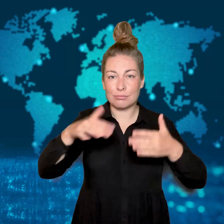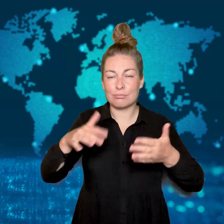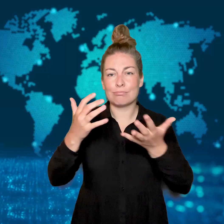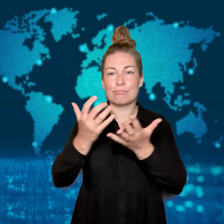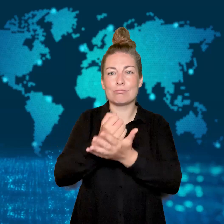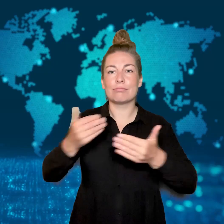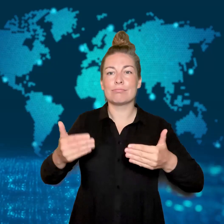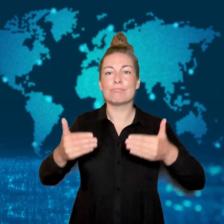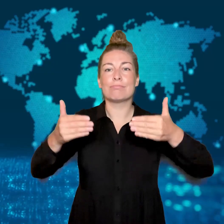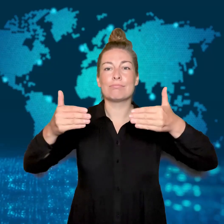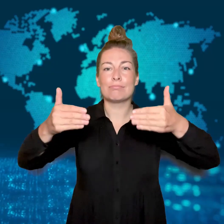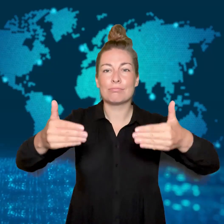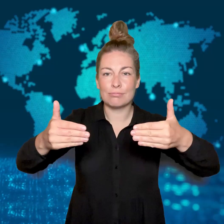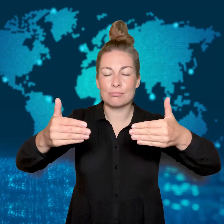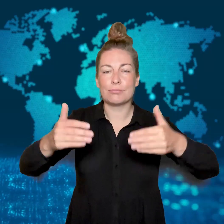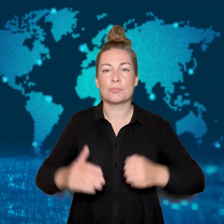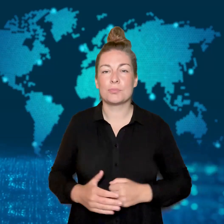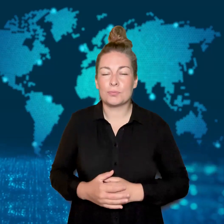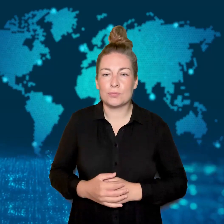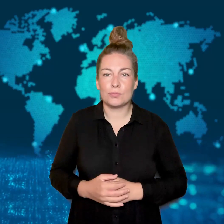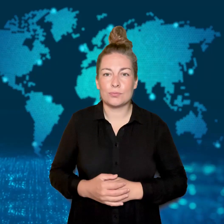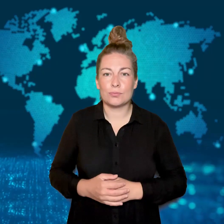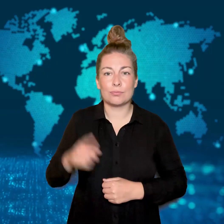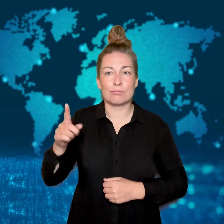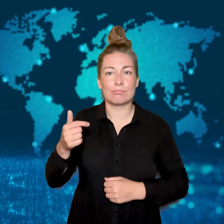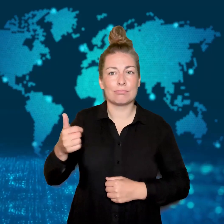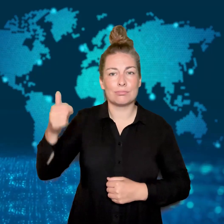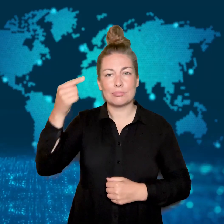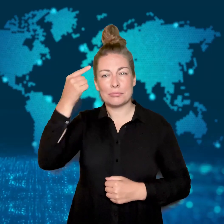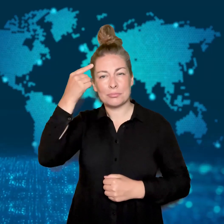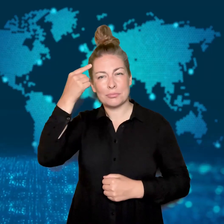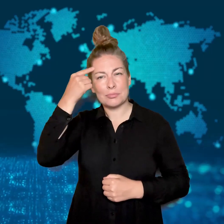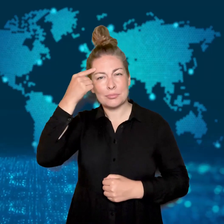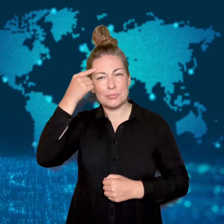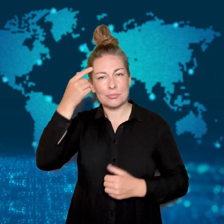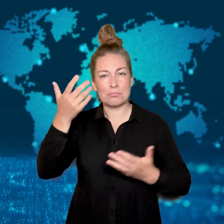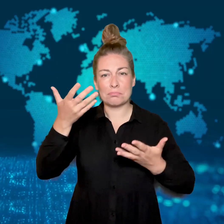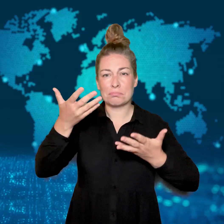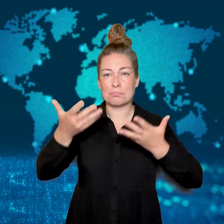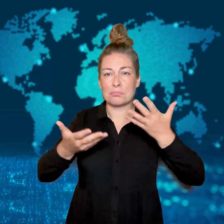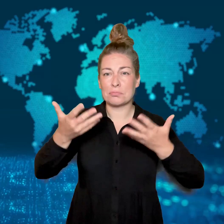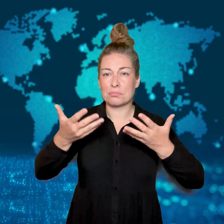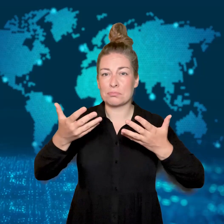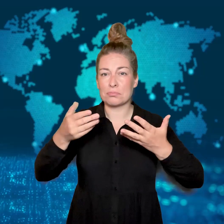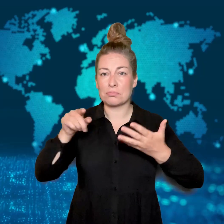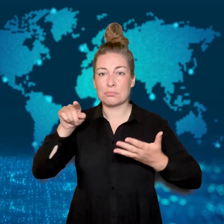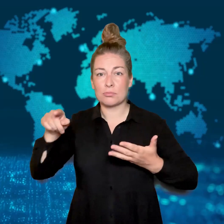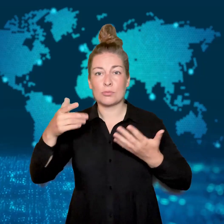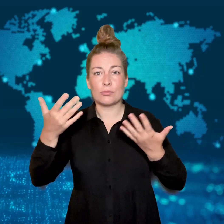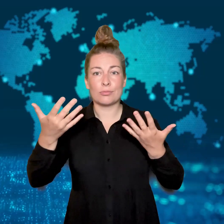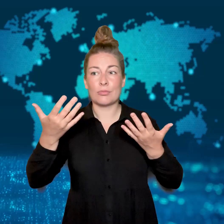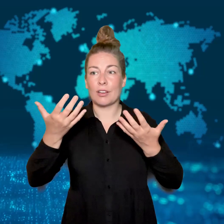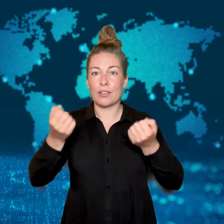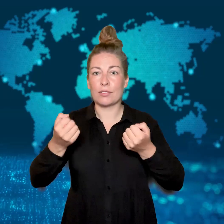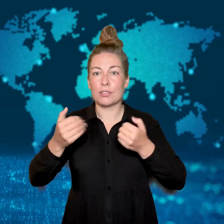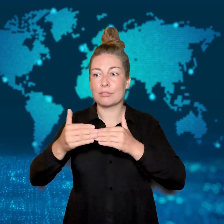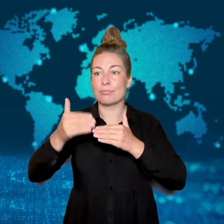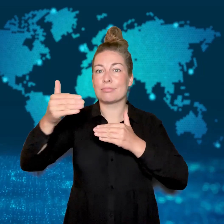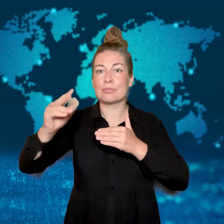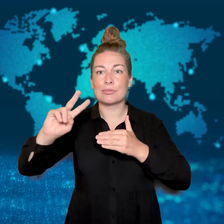weeks were spent clearing dangerous mines which gave Russia a huge advantage.